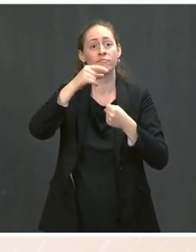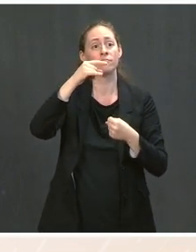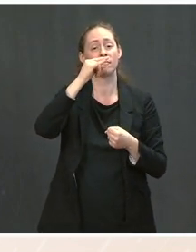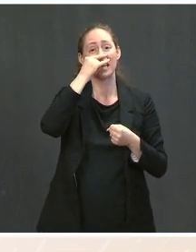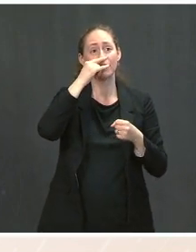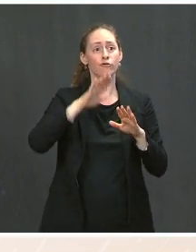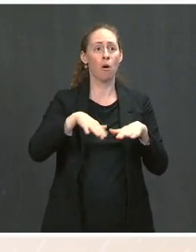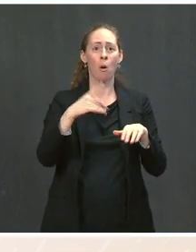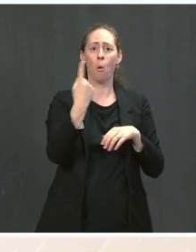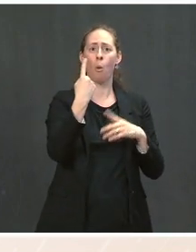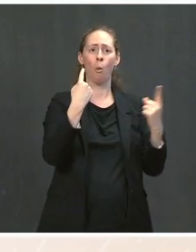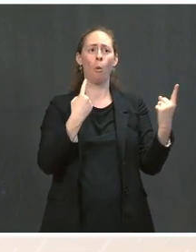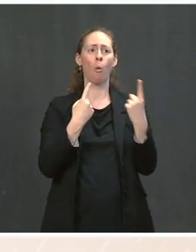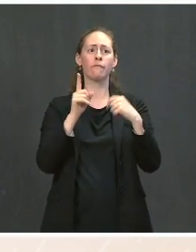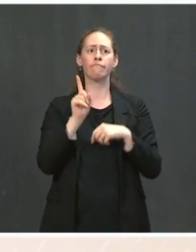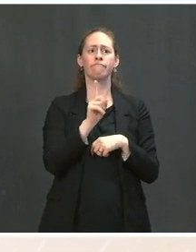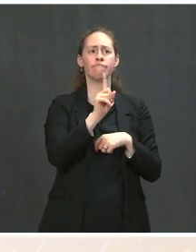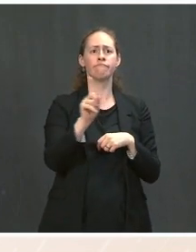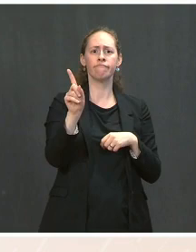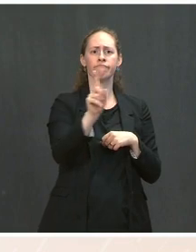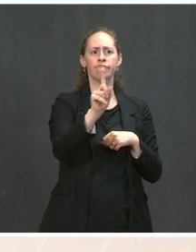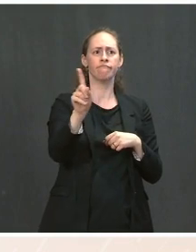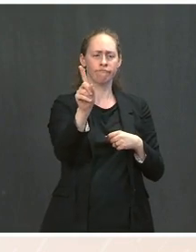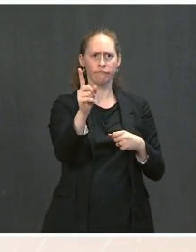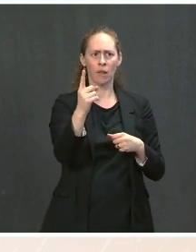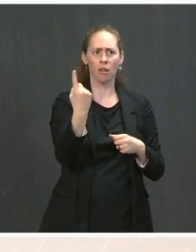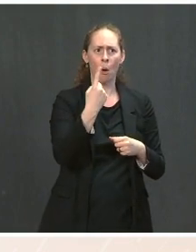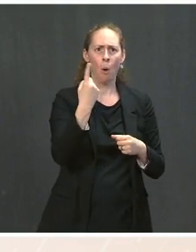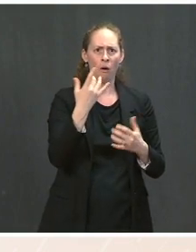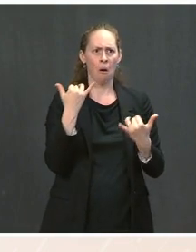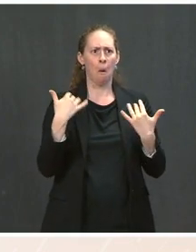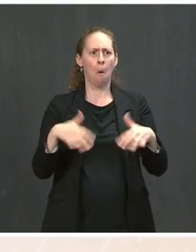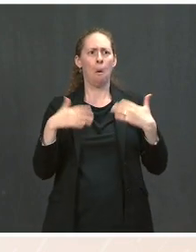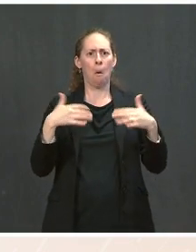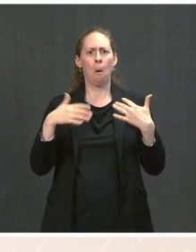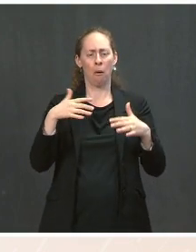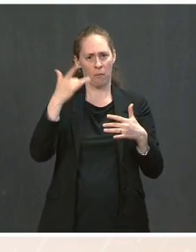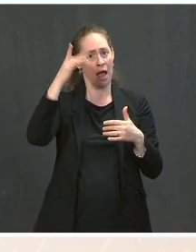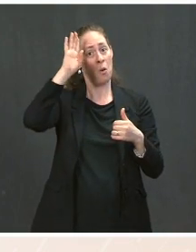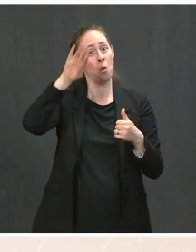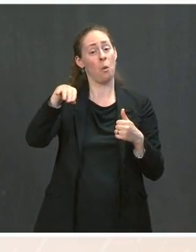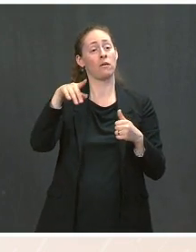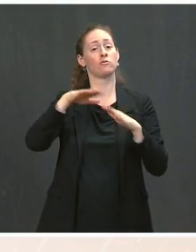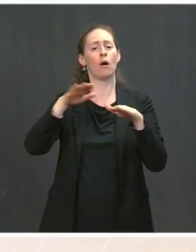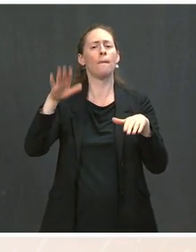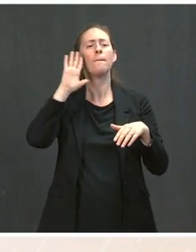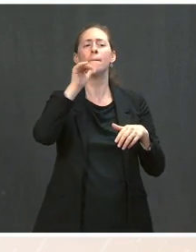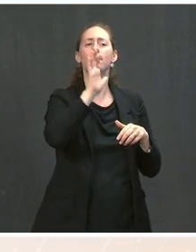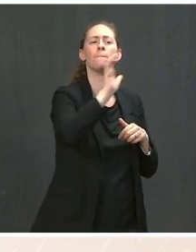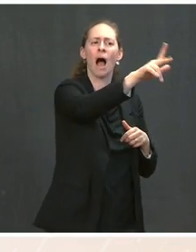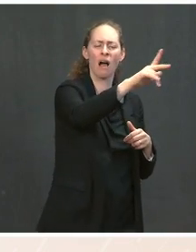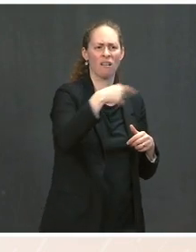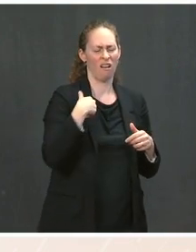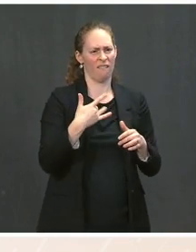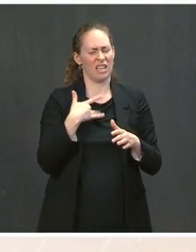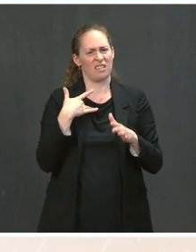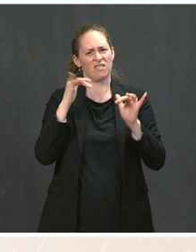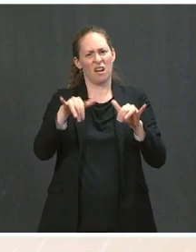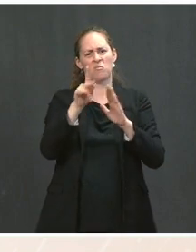are not going to be turned away. Is it time to rethink that policy because of these unintended consequences and the way people are kind of taking advantage of it?